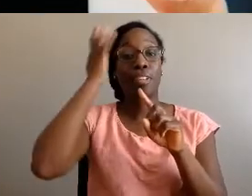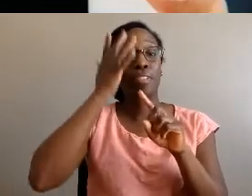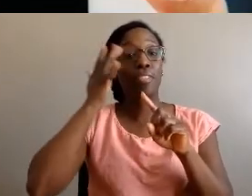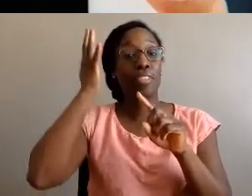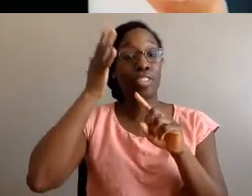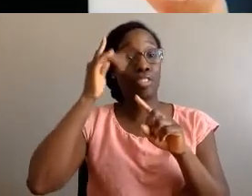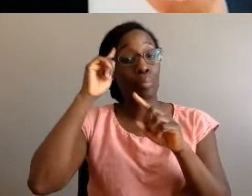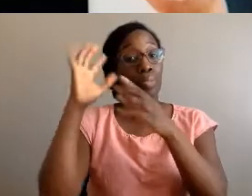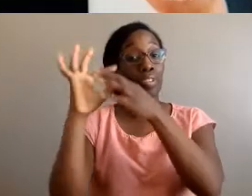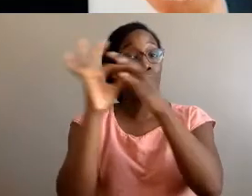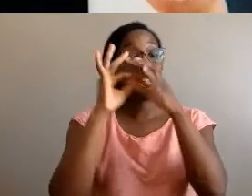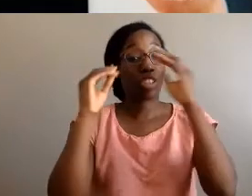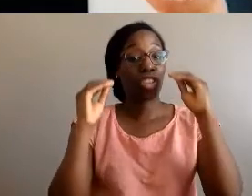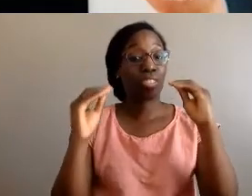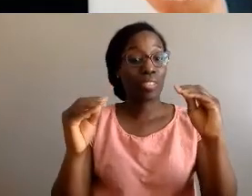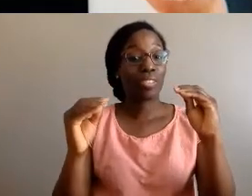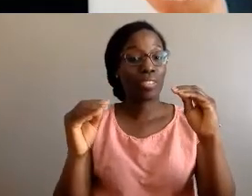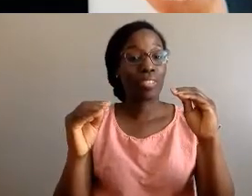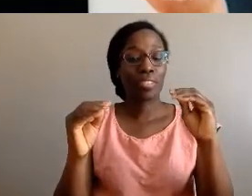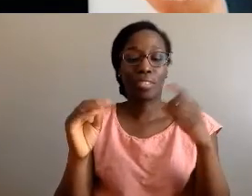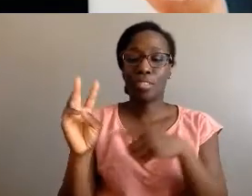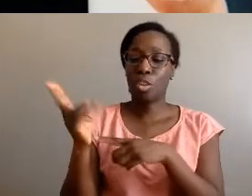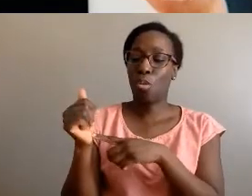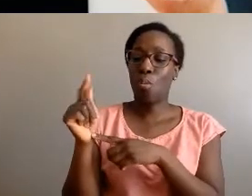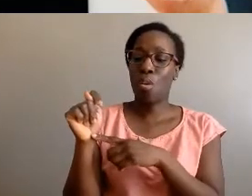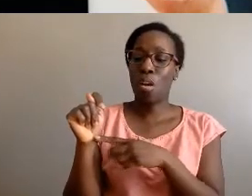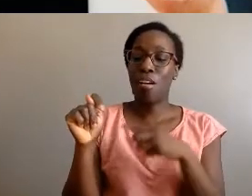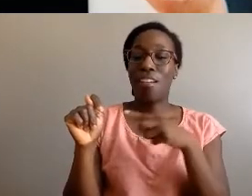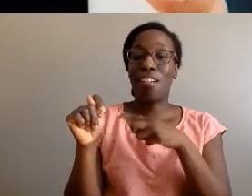We will now focus on the what of multiliteracies pedagogy.